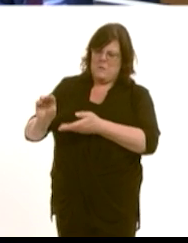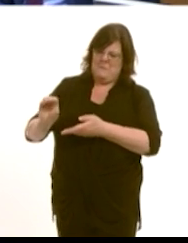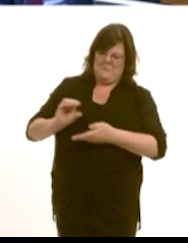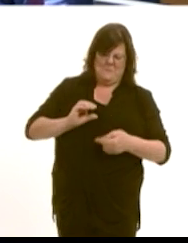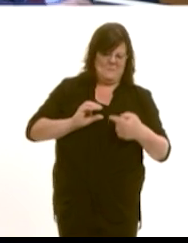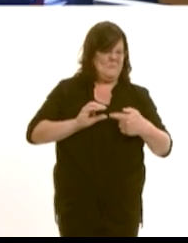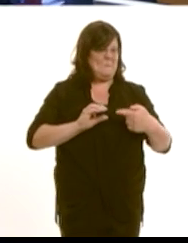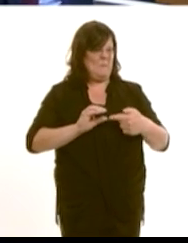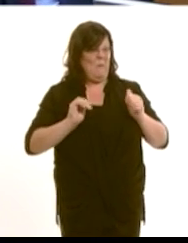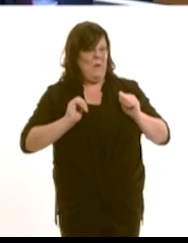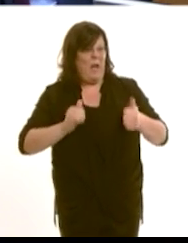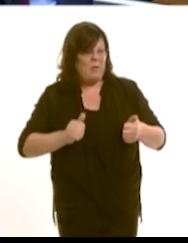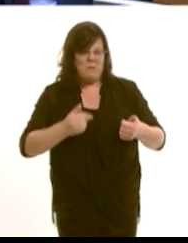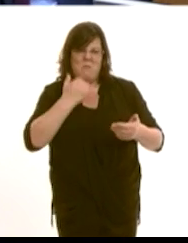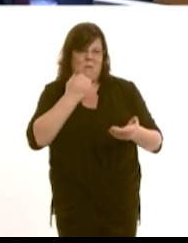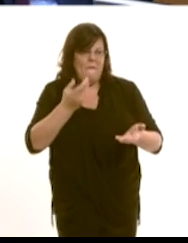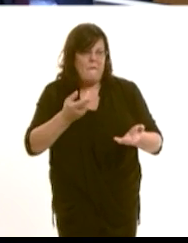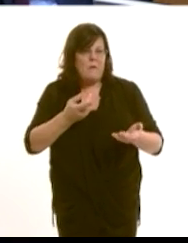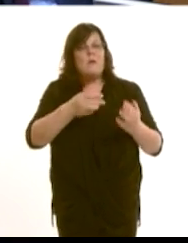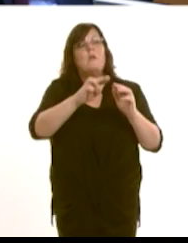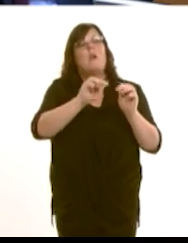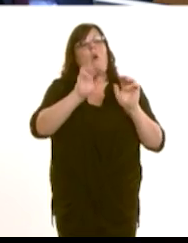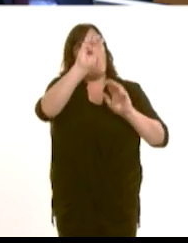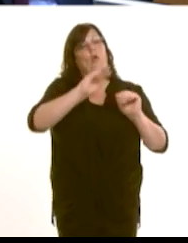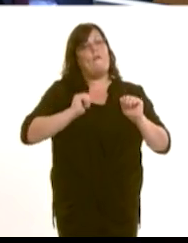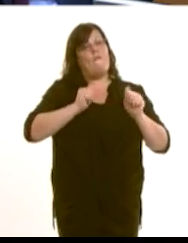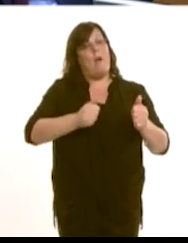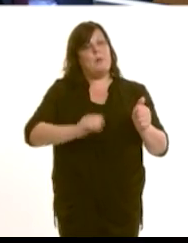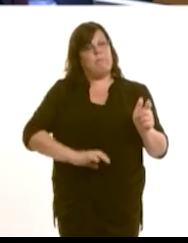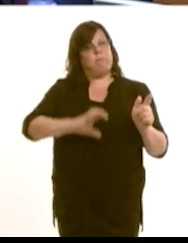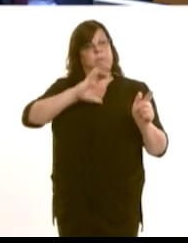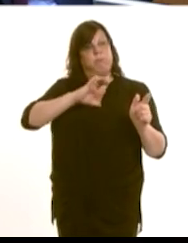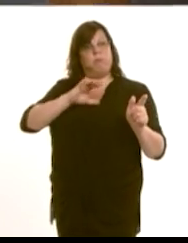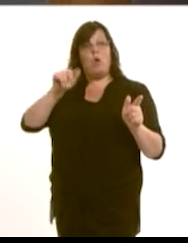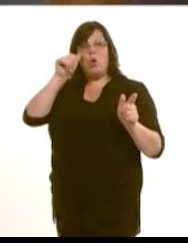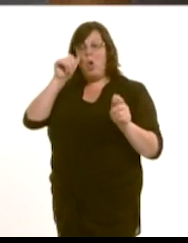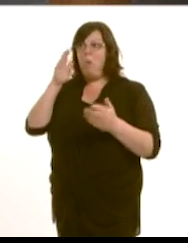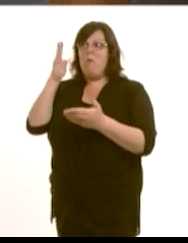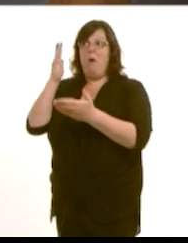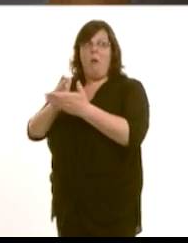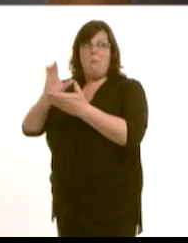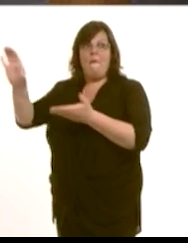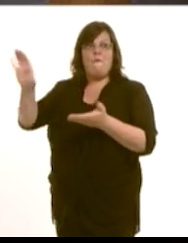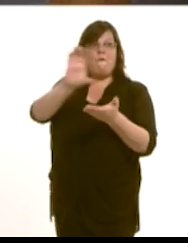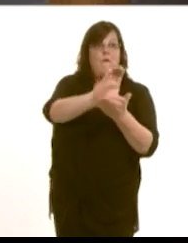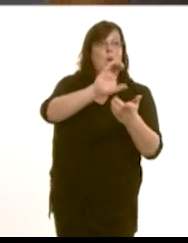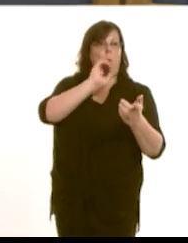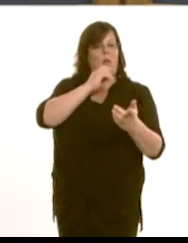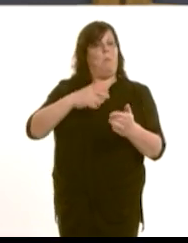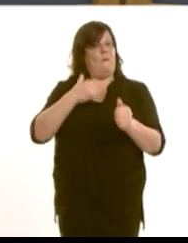The sooner that Welsh farmers get the certainty from the UK Government that they need, the better.